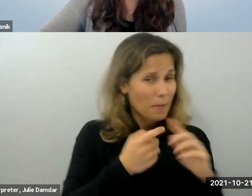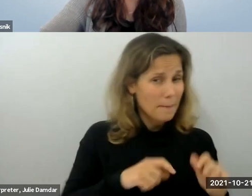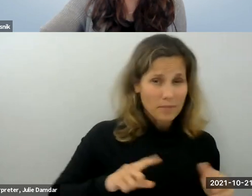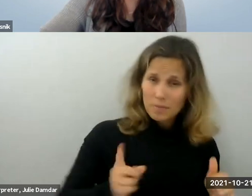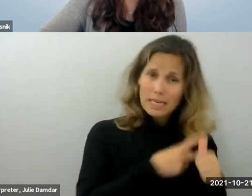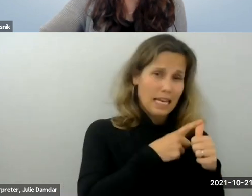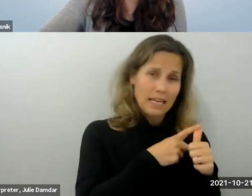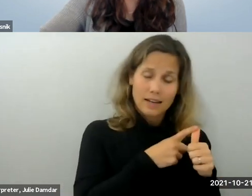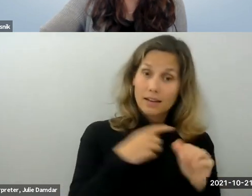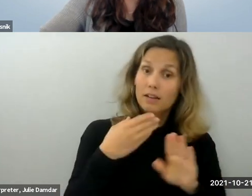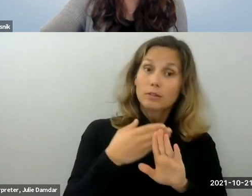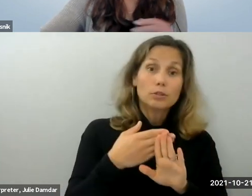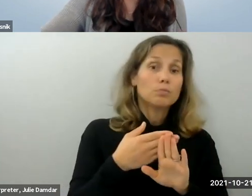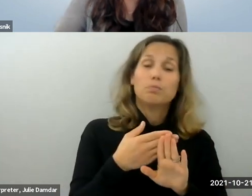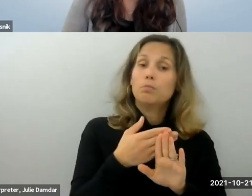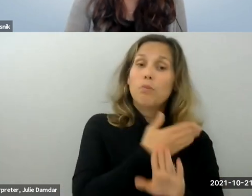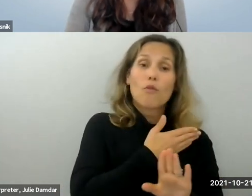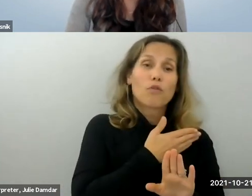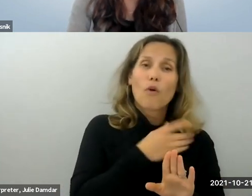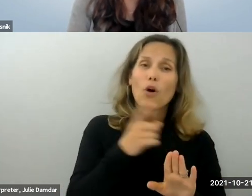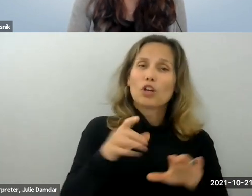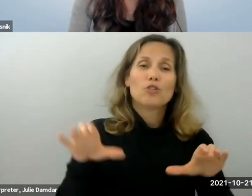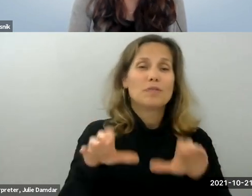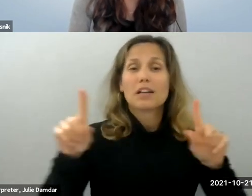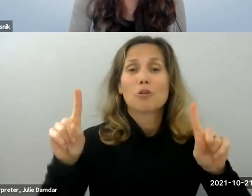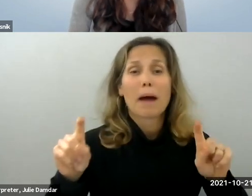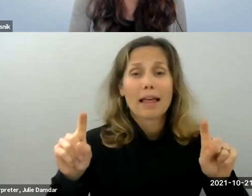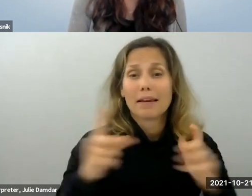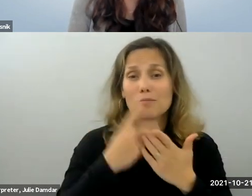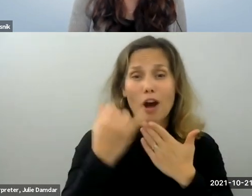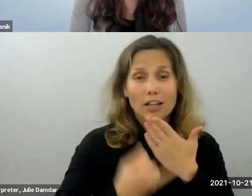Lisa Saldana (she/her/hers): Before you even like you know done your pilot project for your for your.